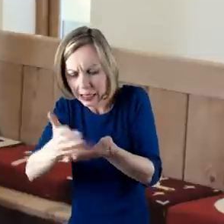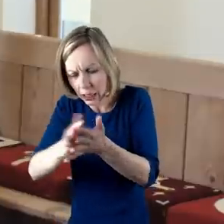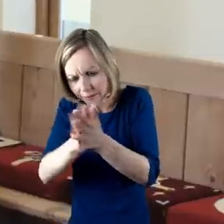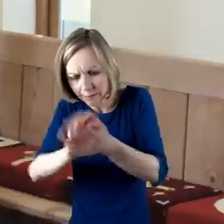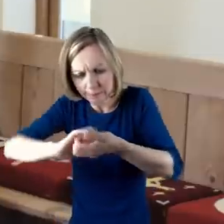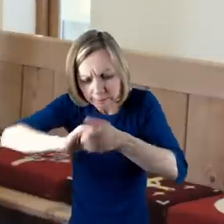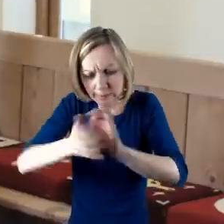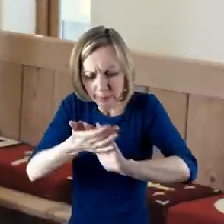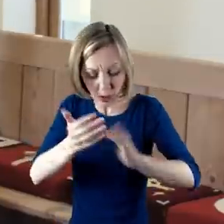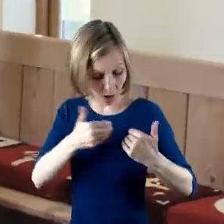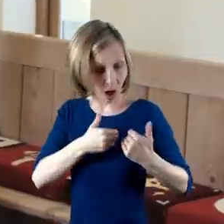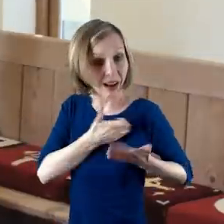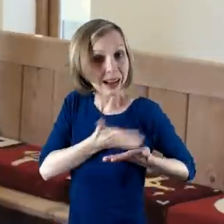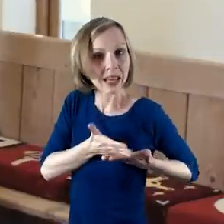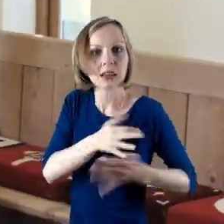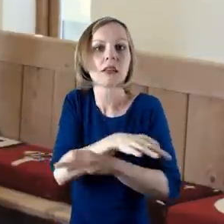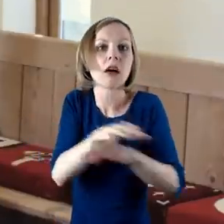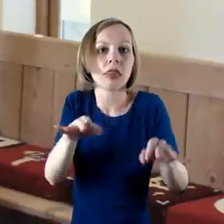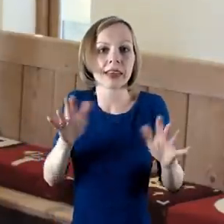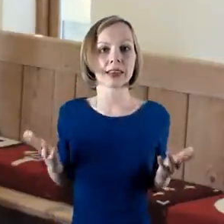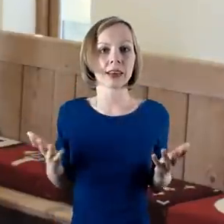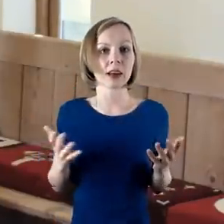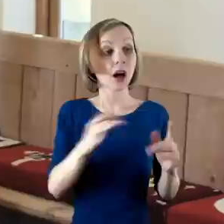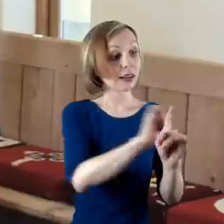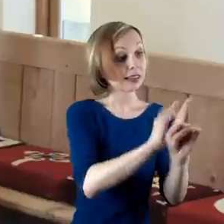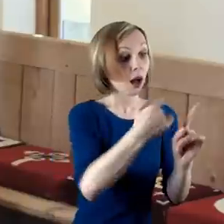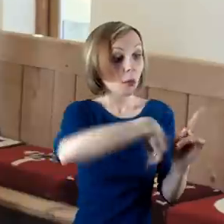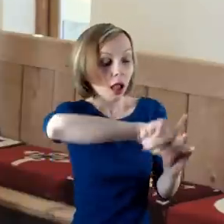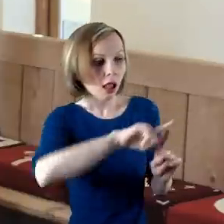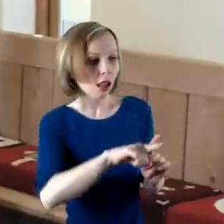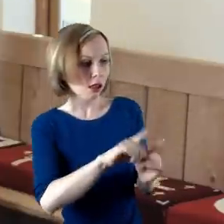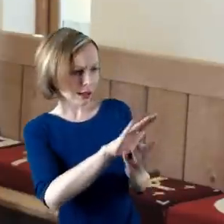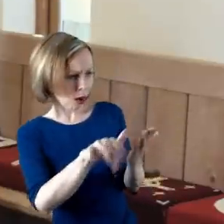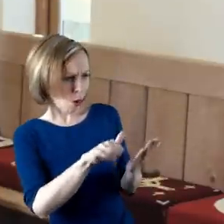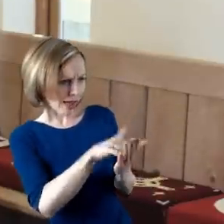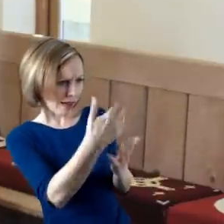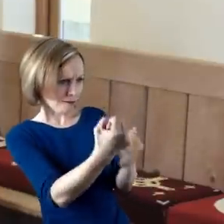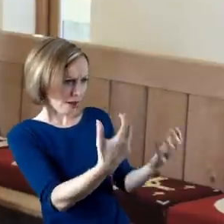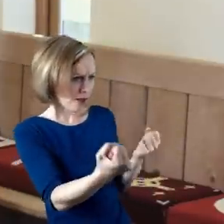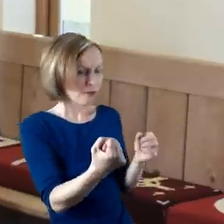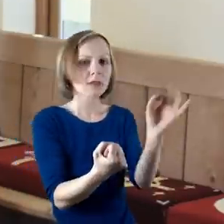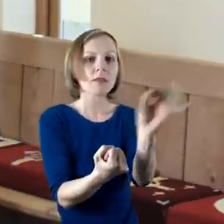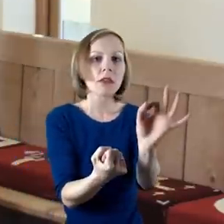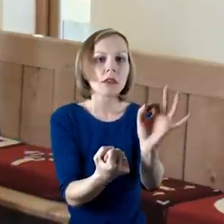They hadn't been looking for the divine in the disciples but had been focussed on the breaking of human rules